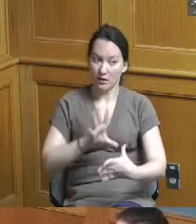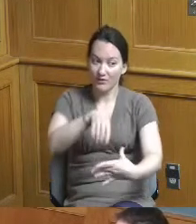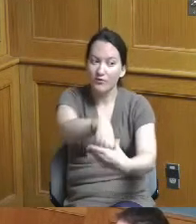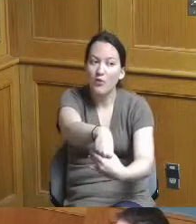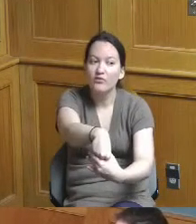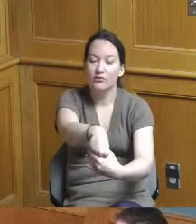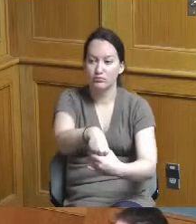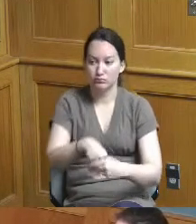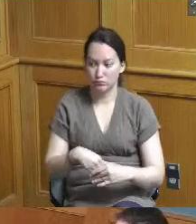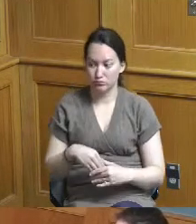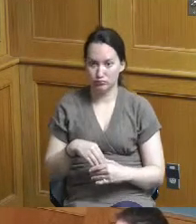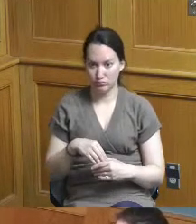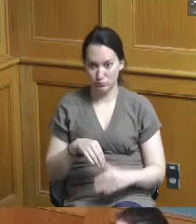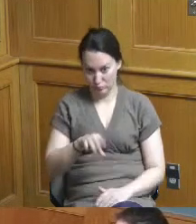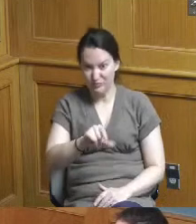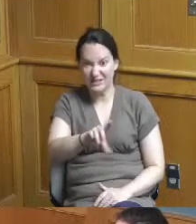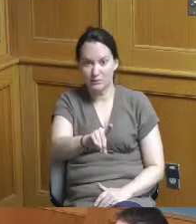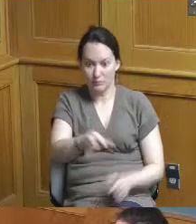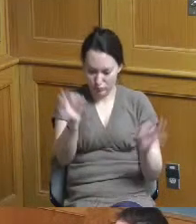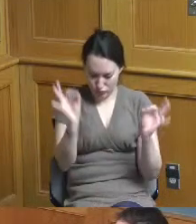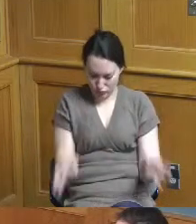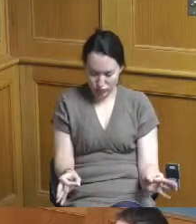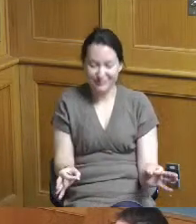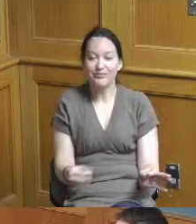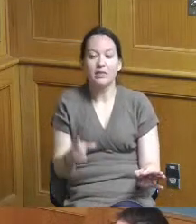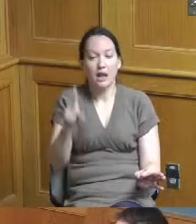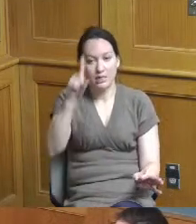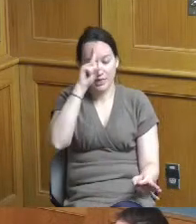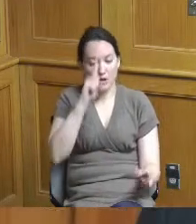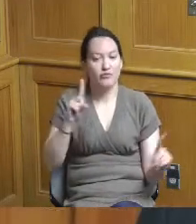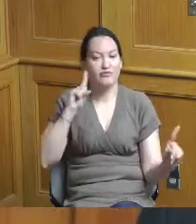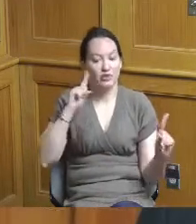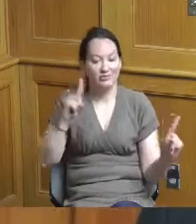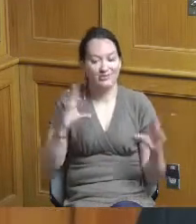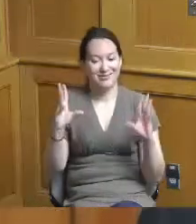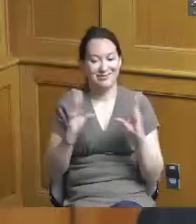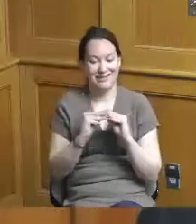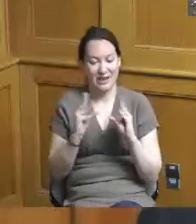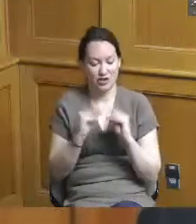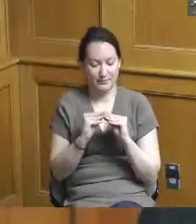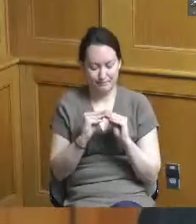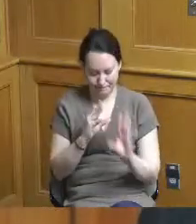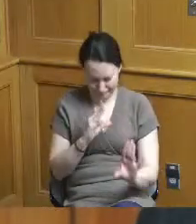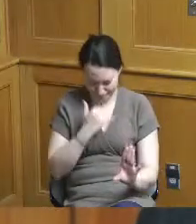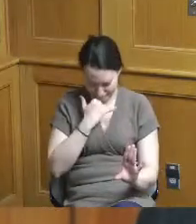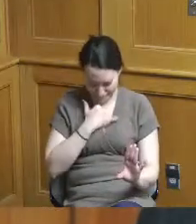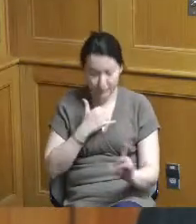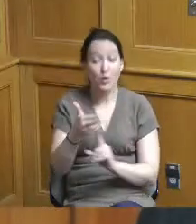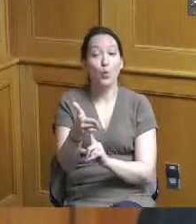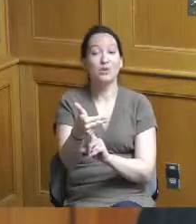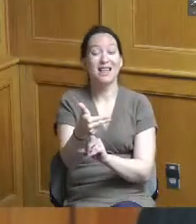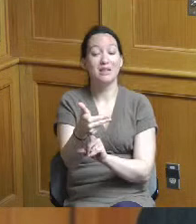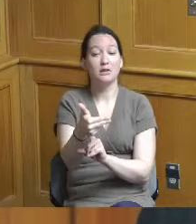that's what we did and so I think what we heard from the conventions or the hoteliers was that